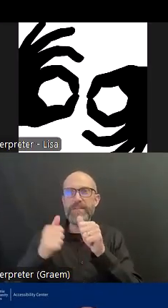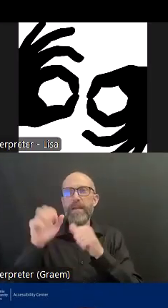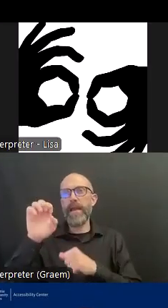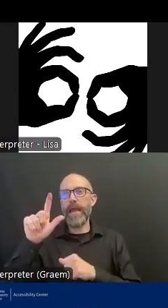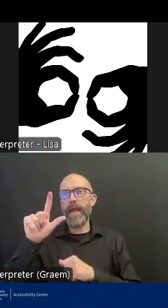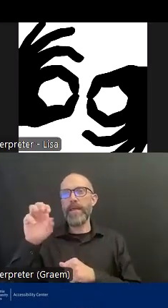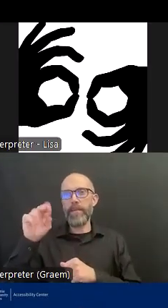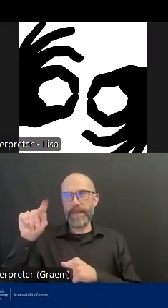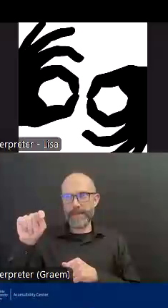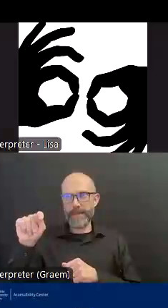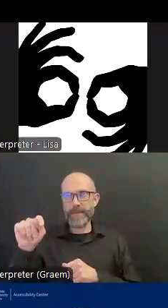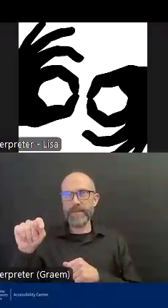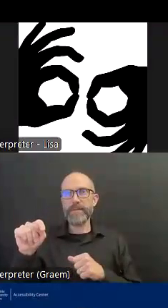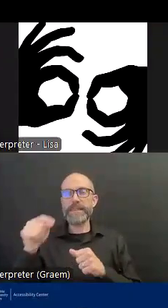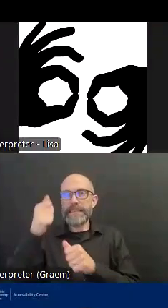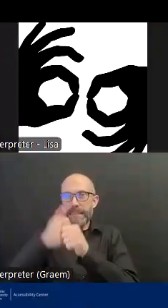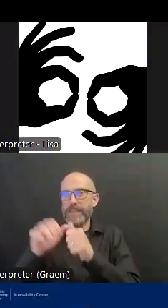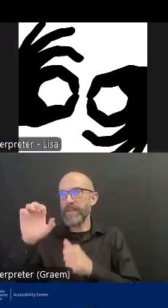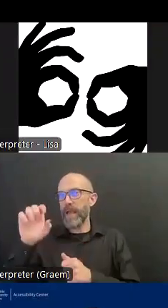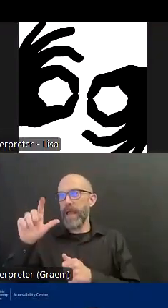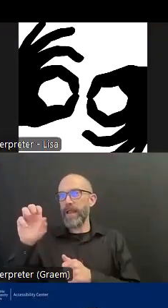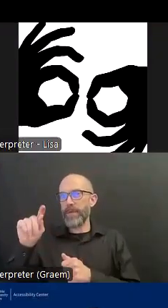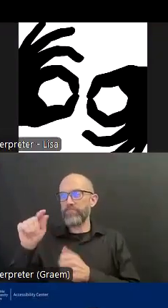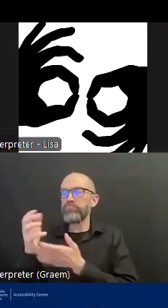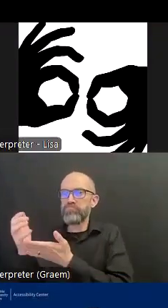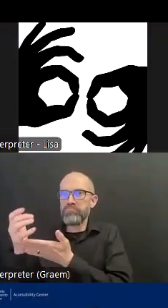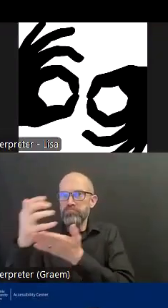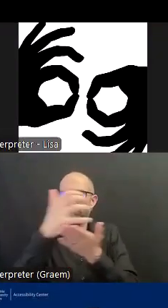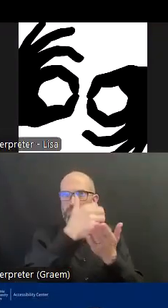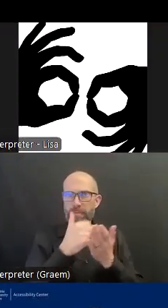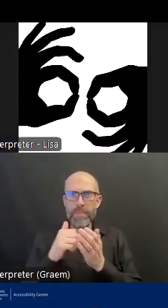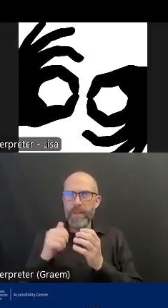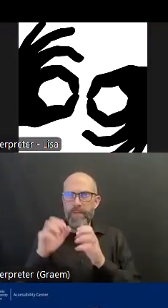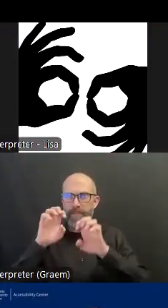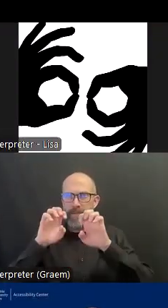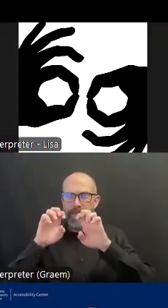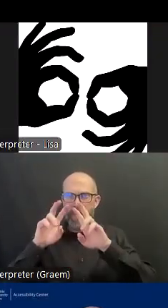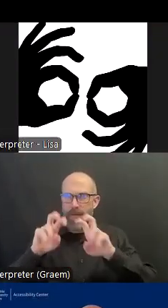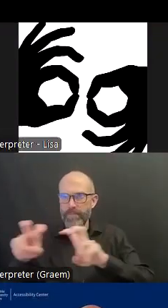Each element that's collected and how you would evaluate it, that's something that is planned, as far as providing